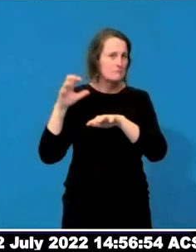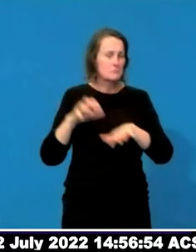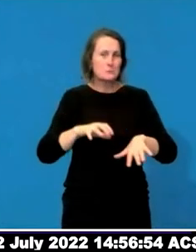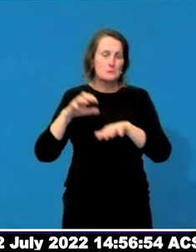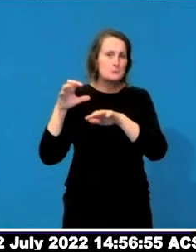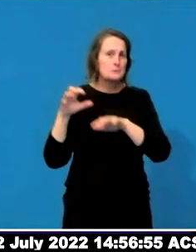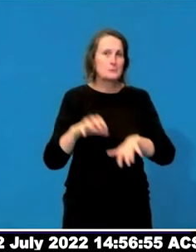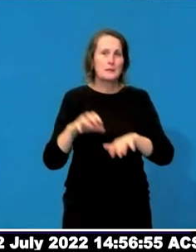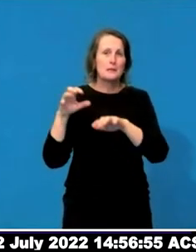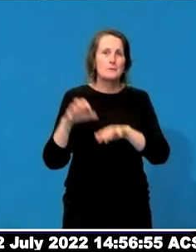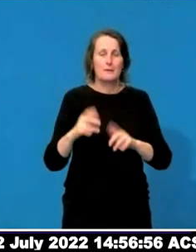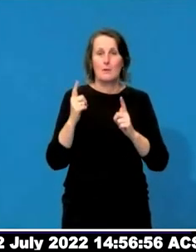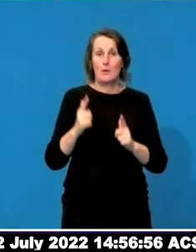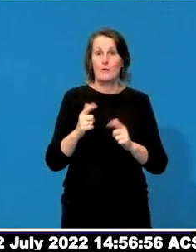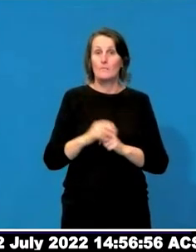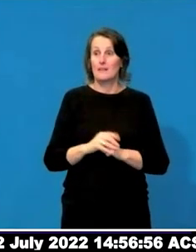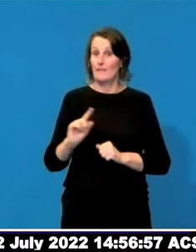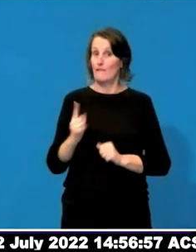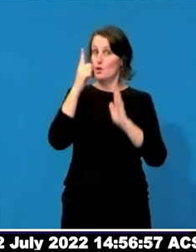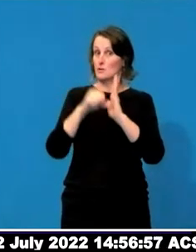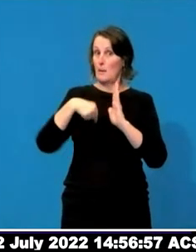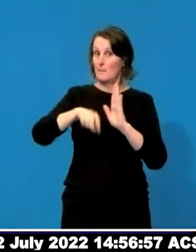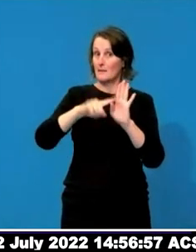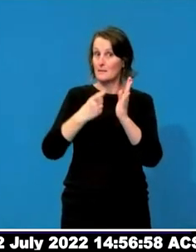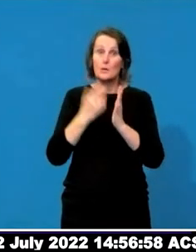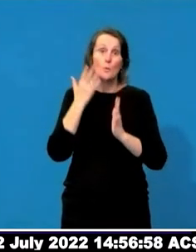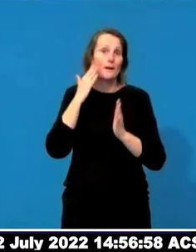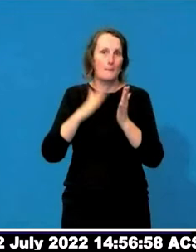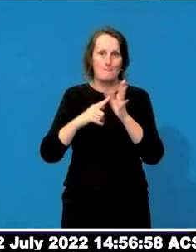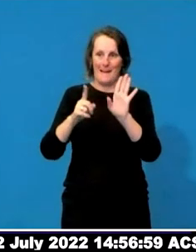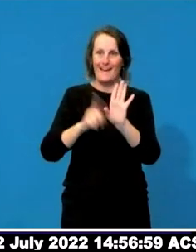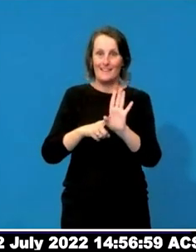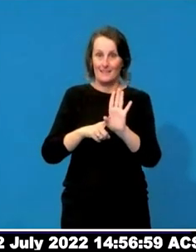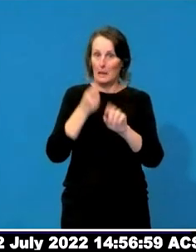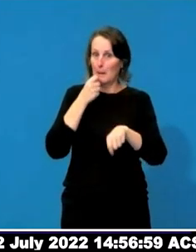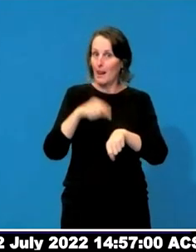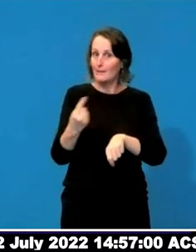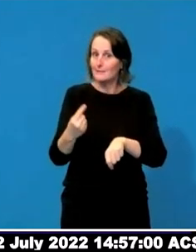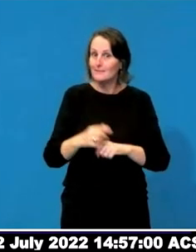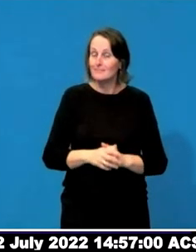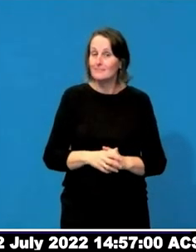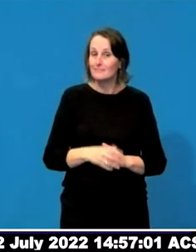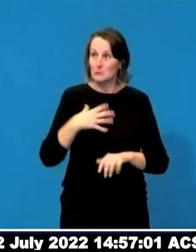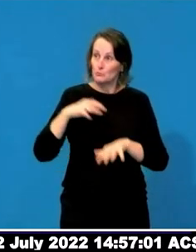our first trip this year was in May. So that was only two months ago. Less than two months ago.